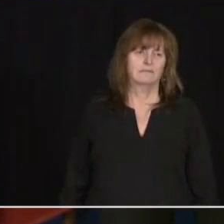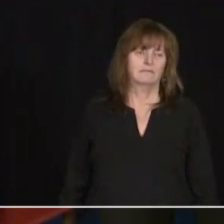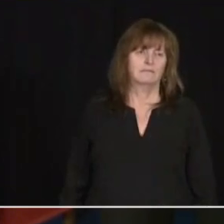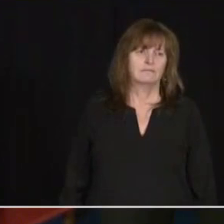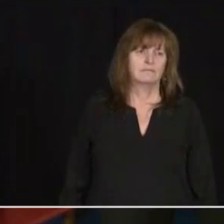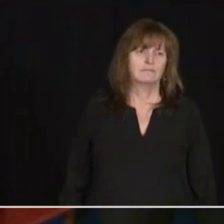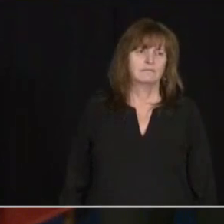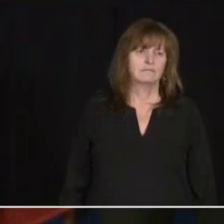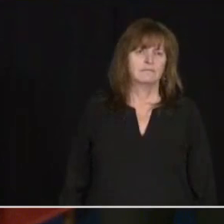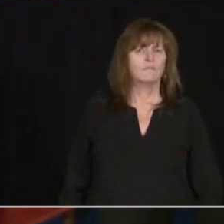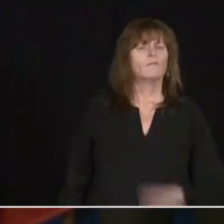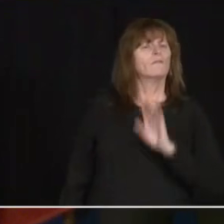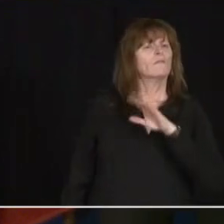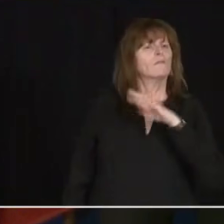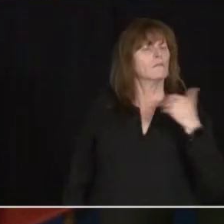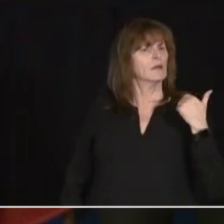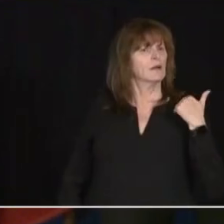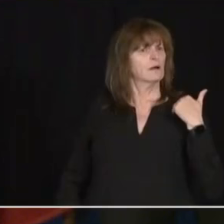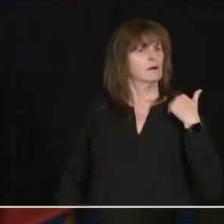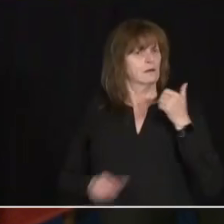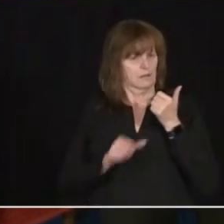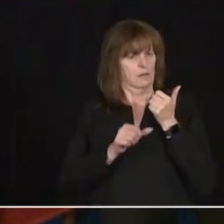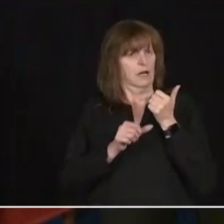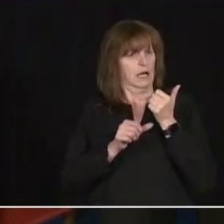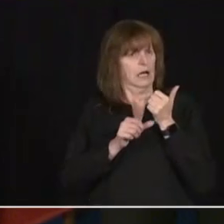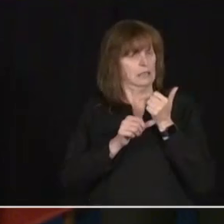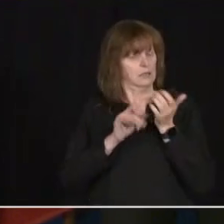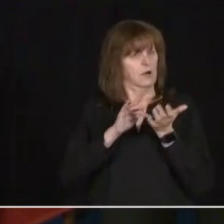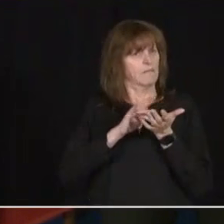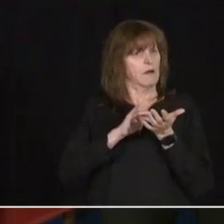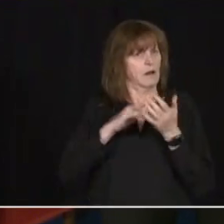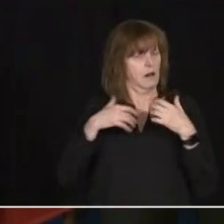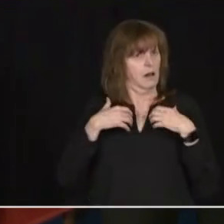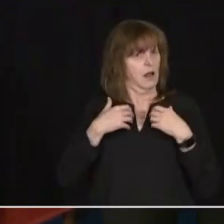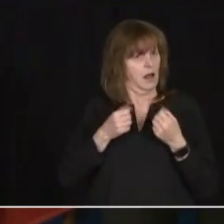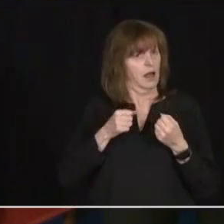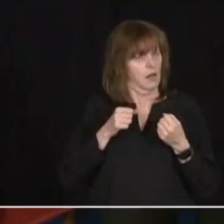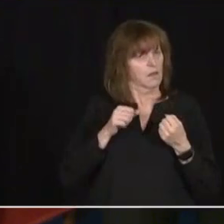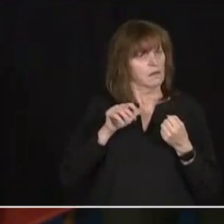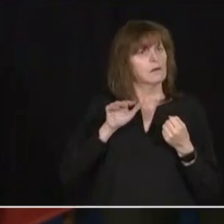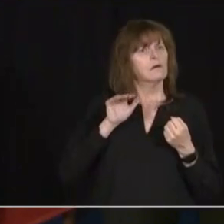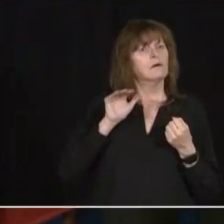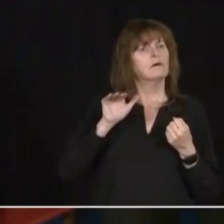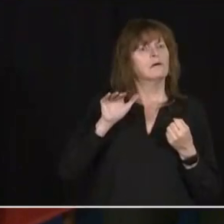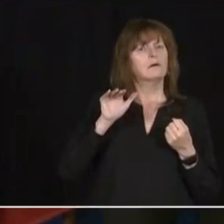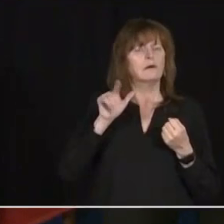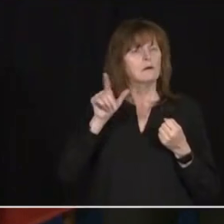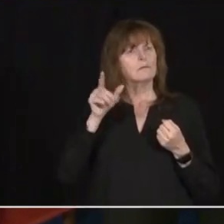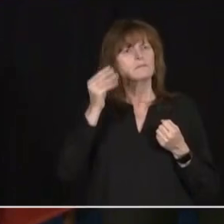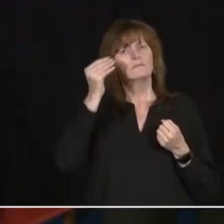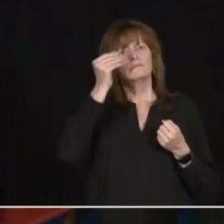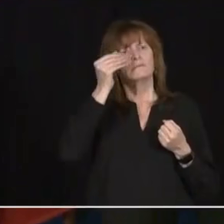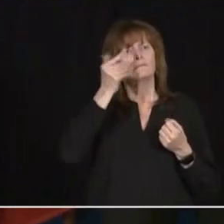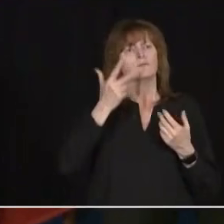Hi. Earlier this week the alternative medical officer of health asked you to